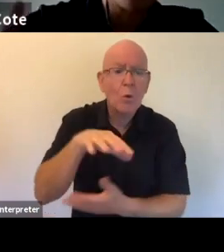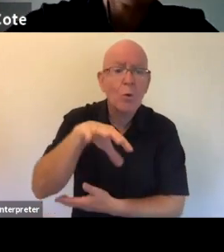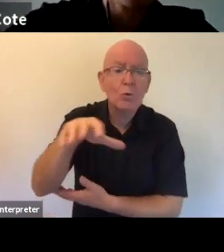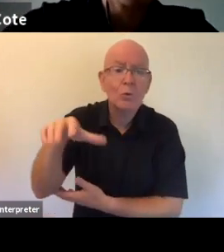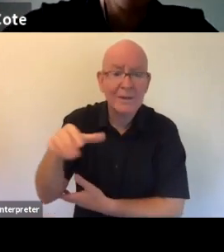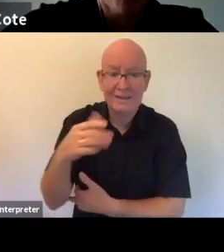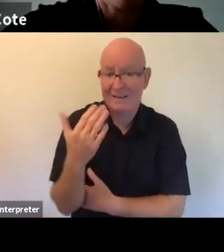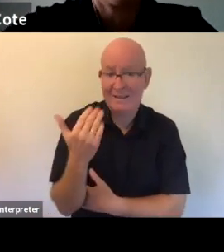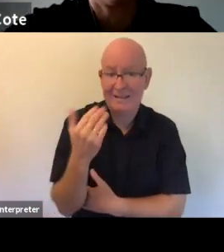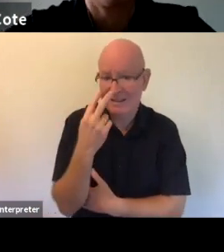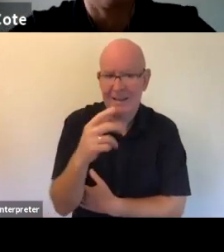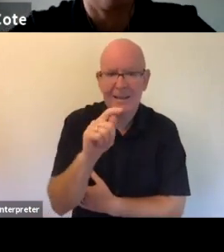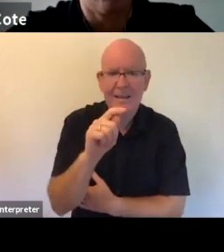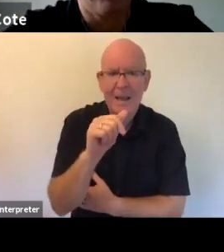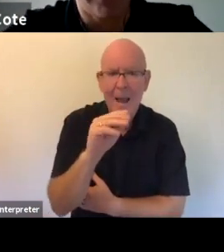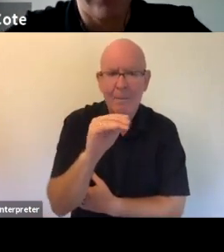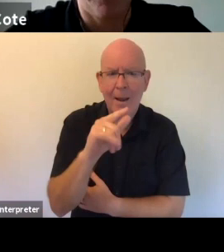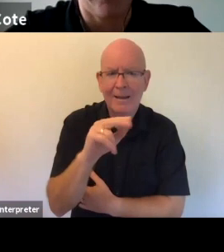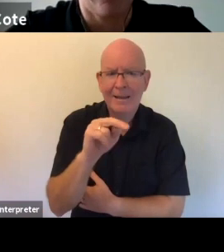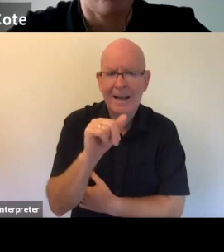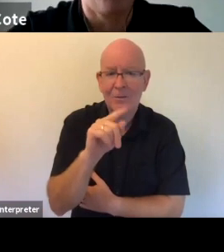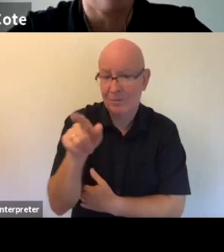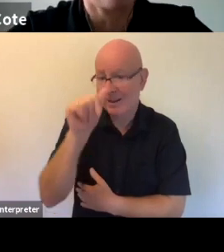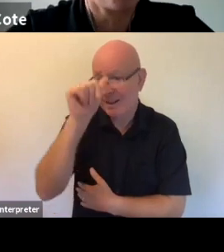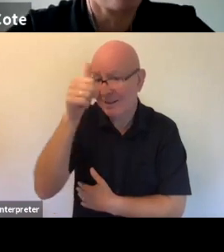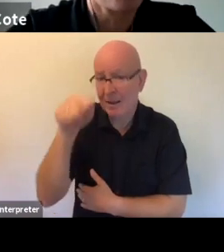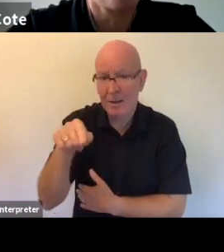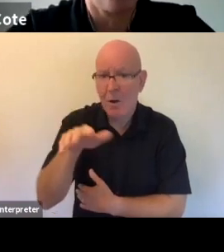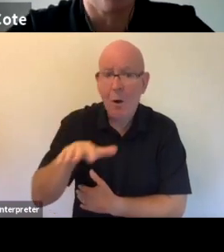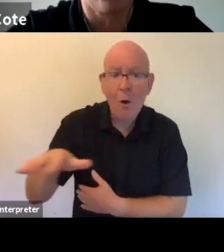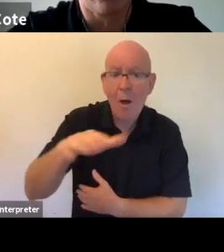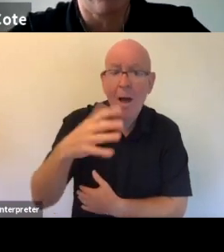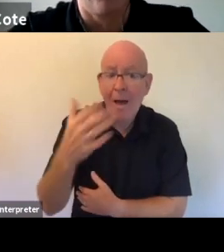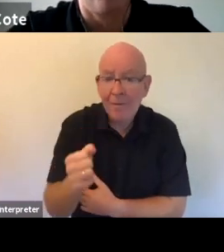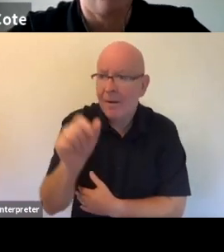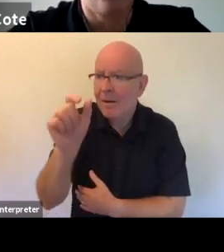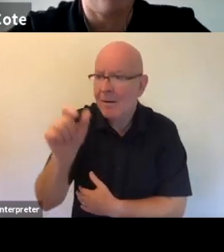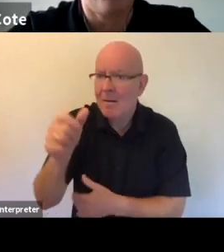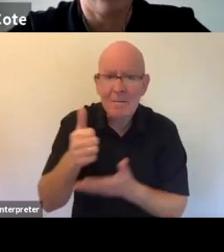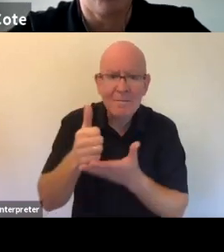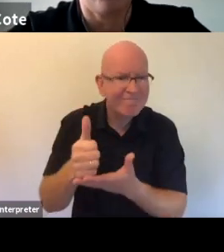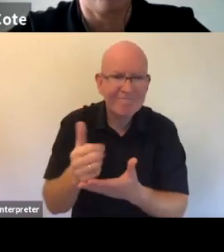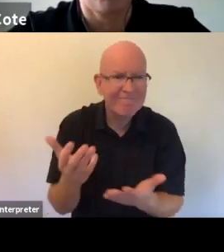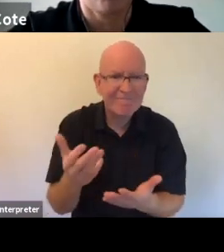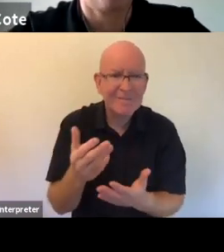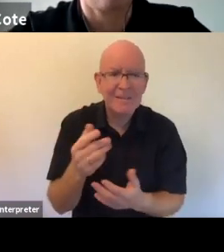while people wait to be able to have their disability assessments. As we know that in most countries disability assessment determination